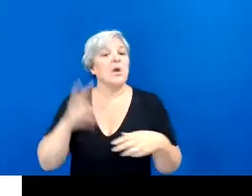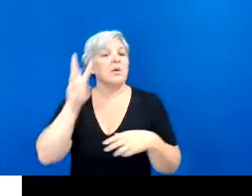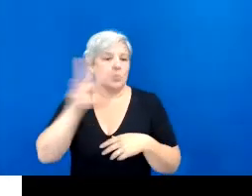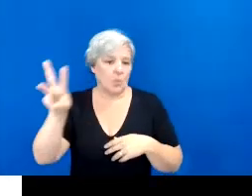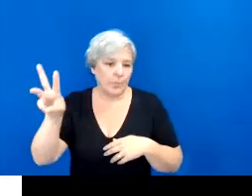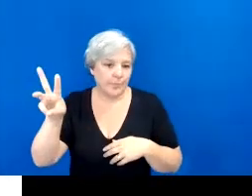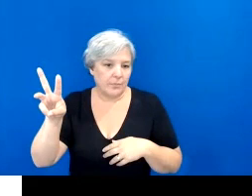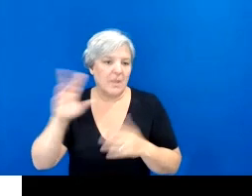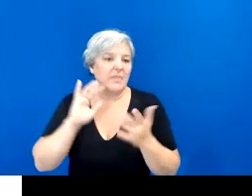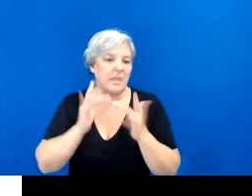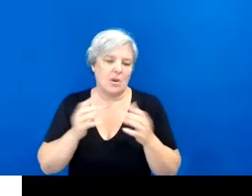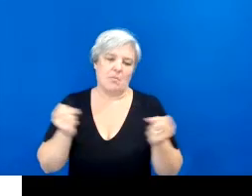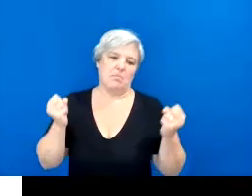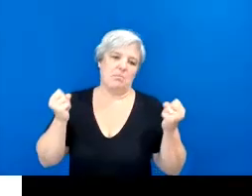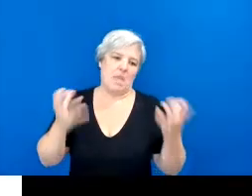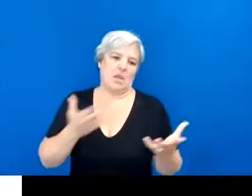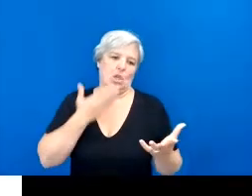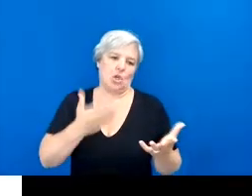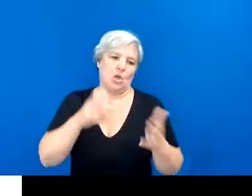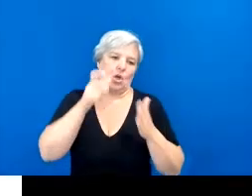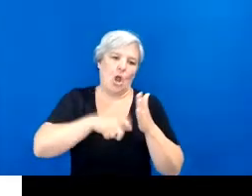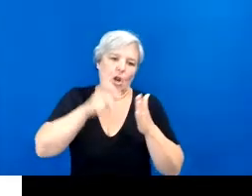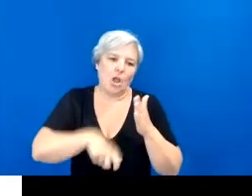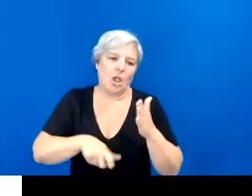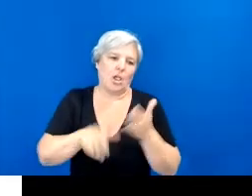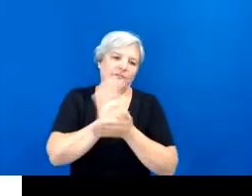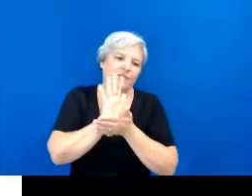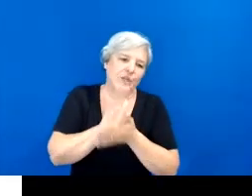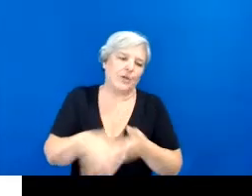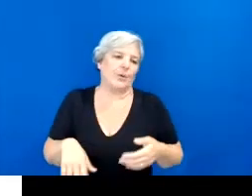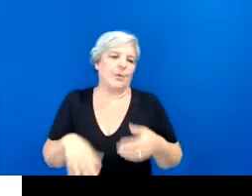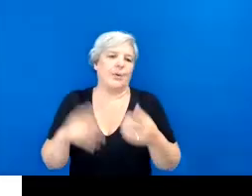There are lots of great articles, videos, activities, etc.